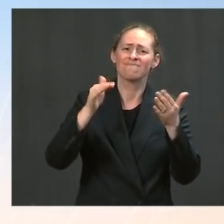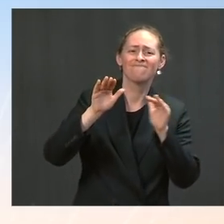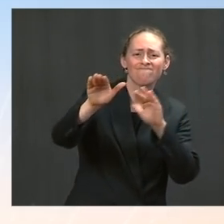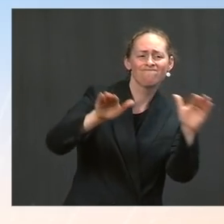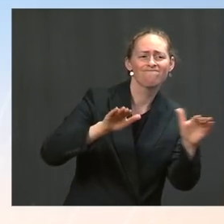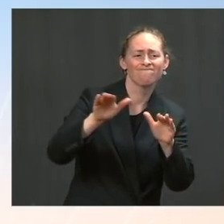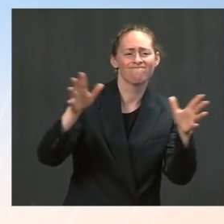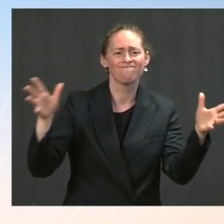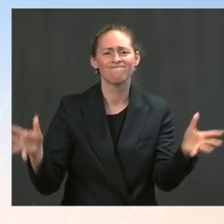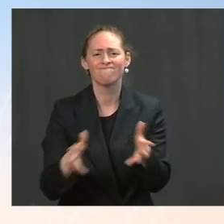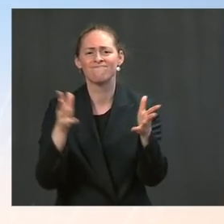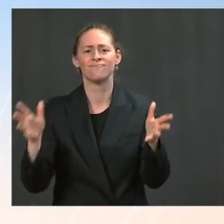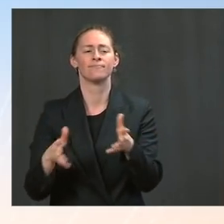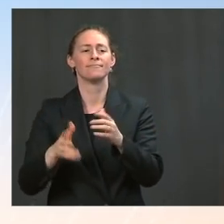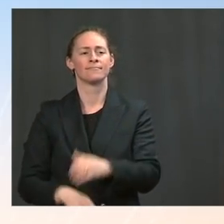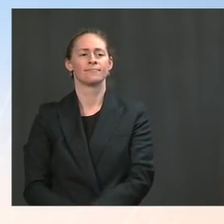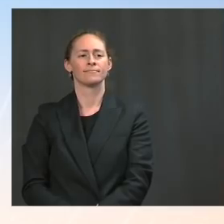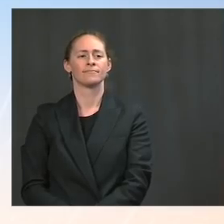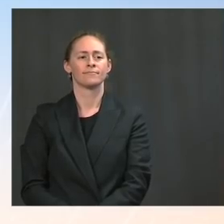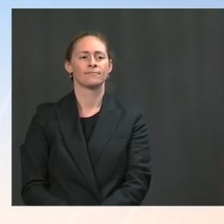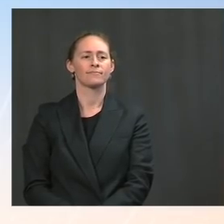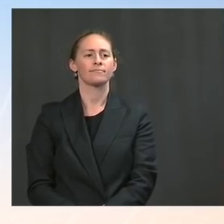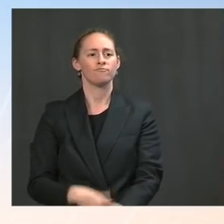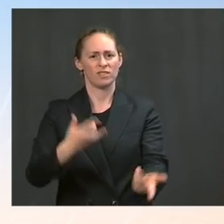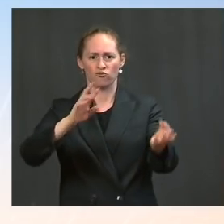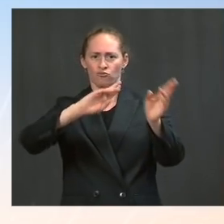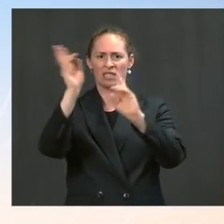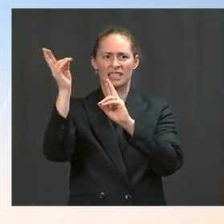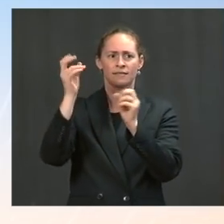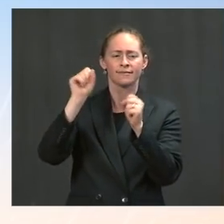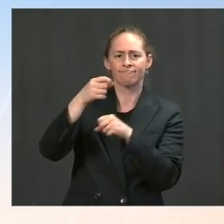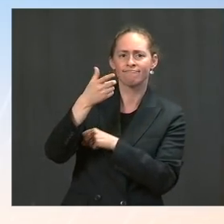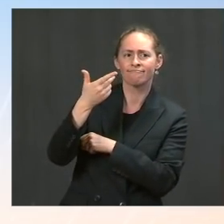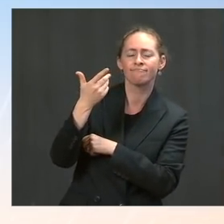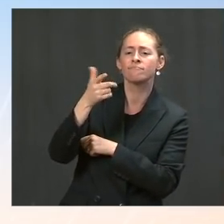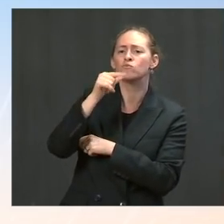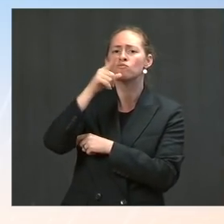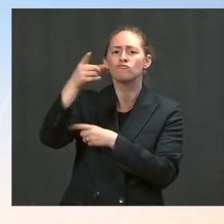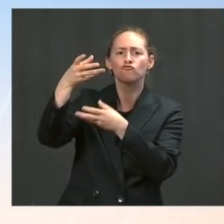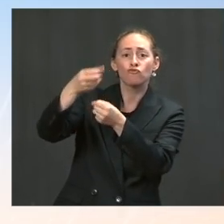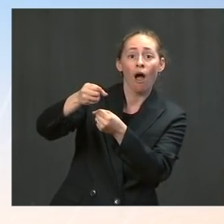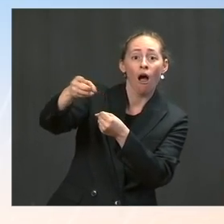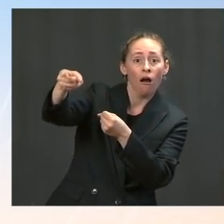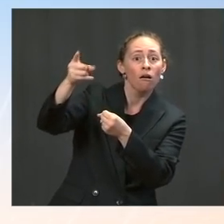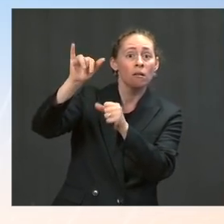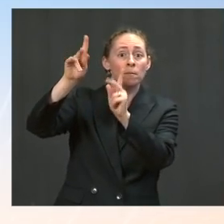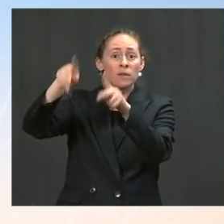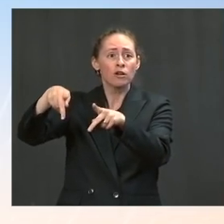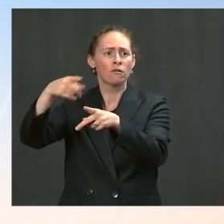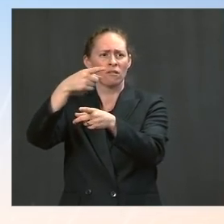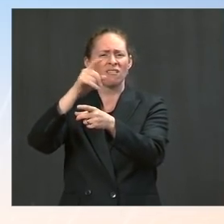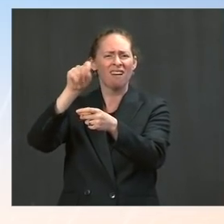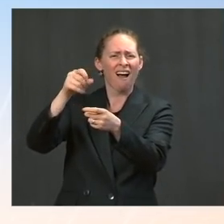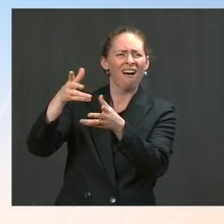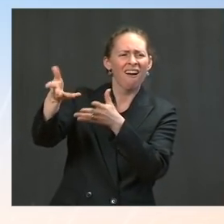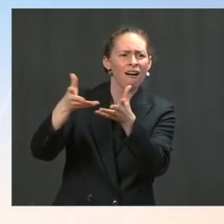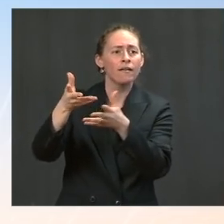accessible, working with trusted messengers and partners. We also, though, have seen -- in some communities where local news stations